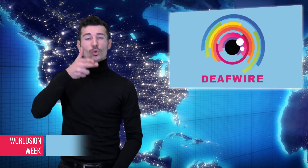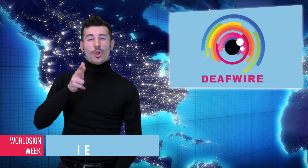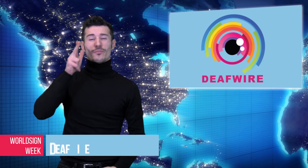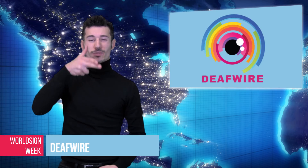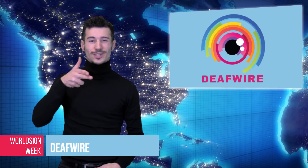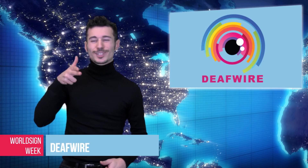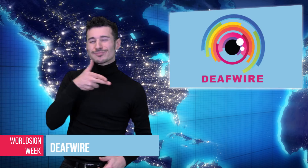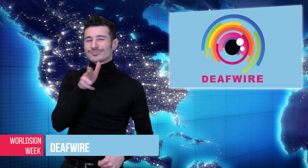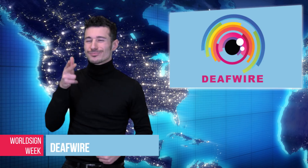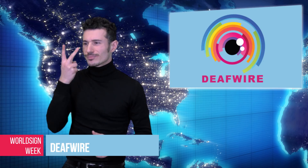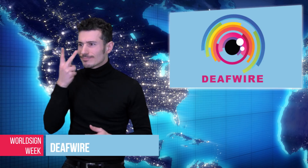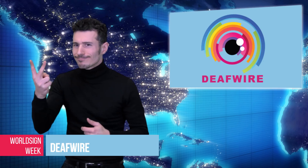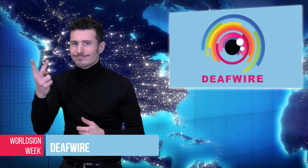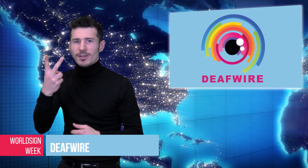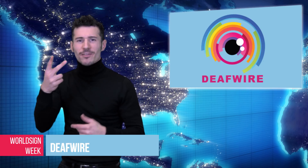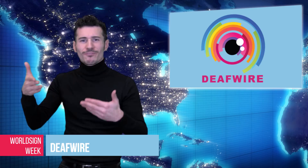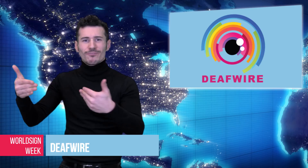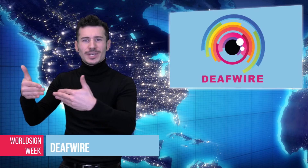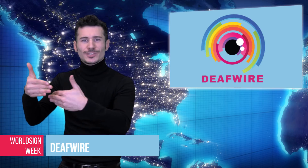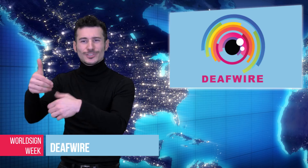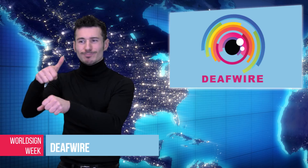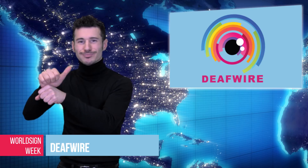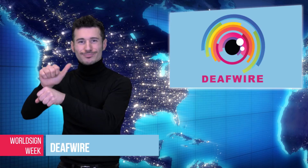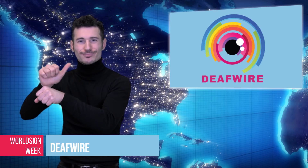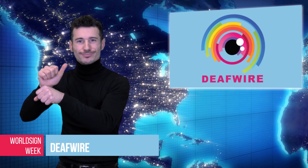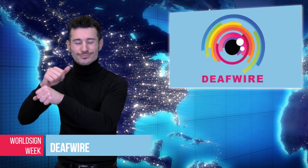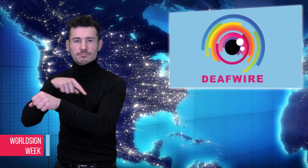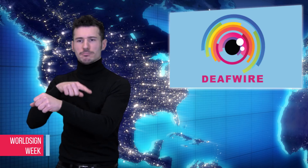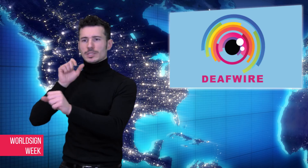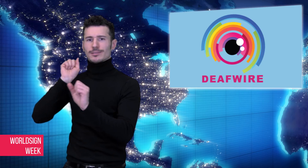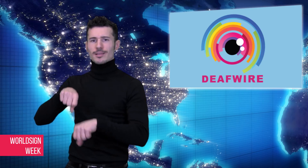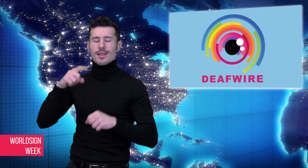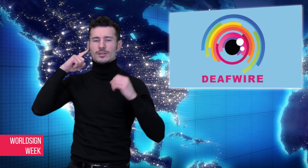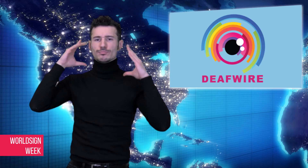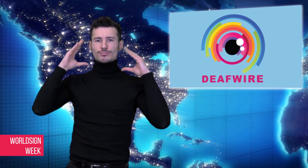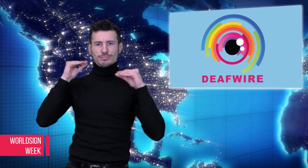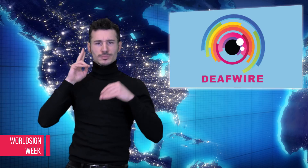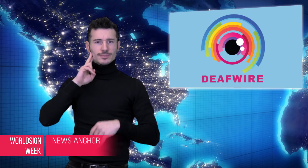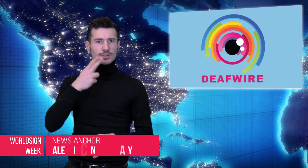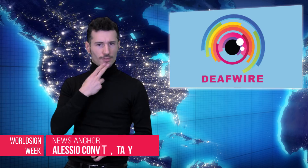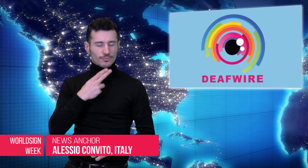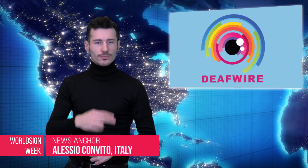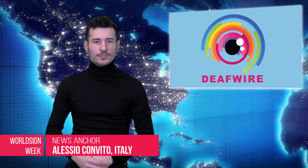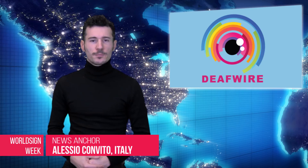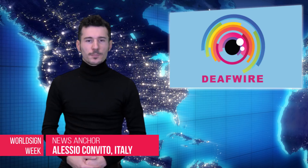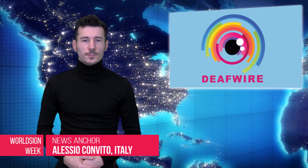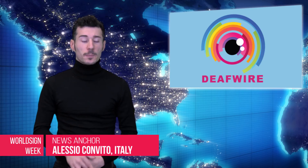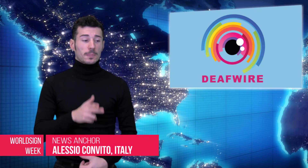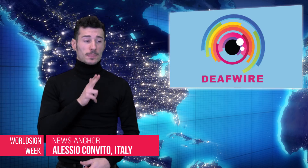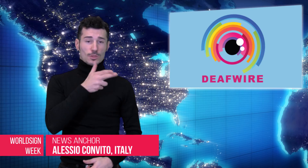Alessio: Dolphins and seals love to eat